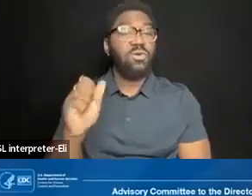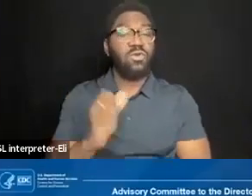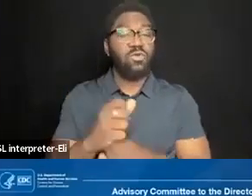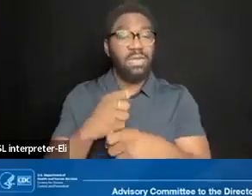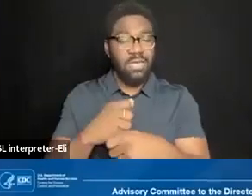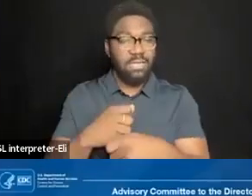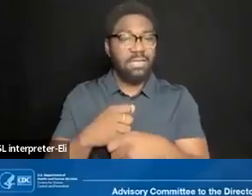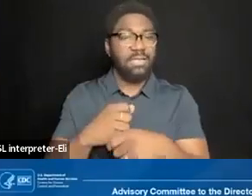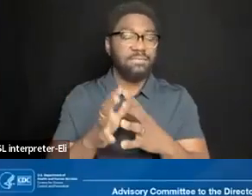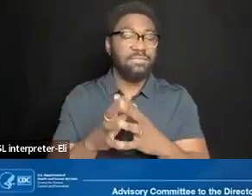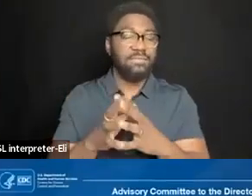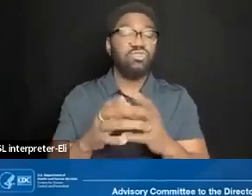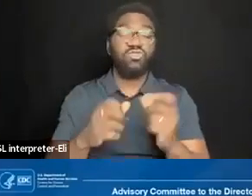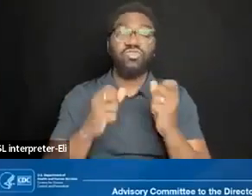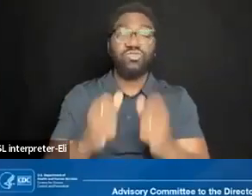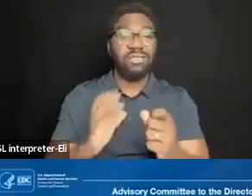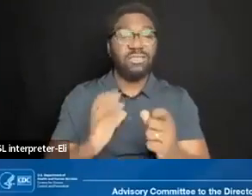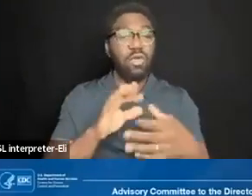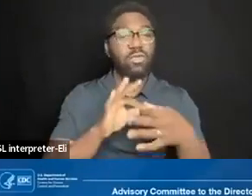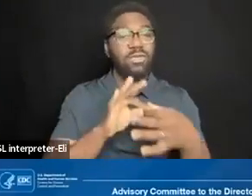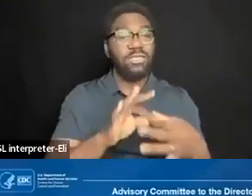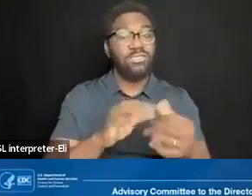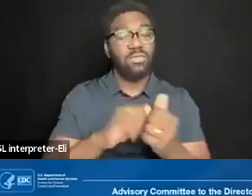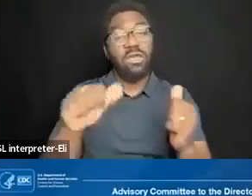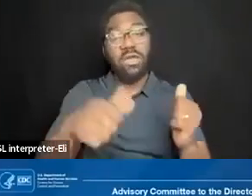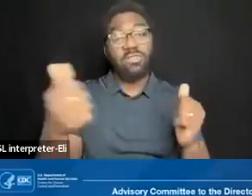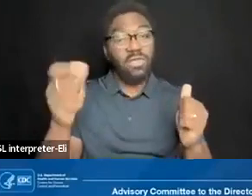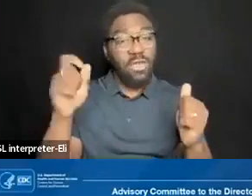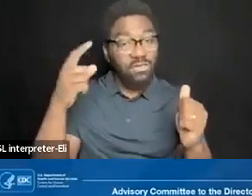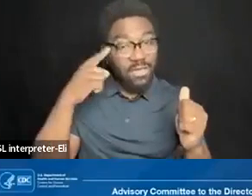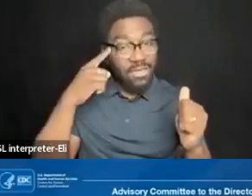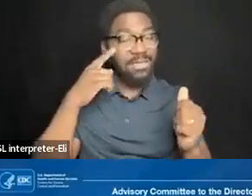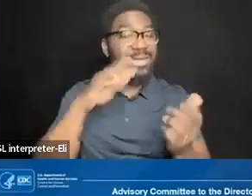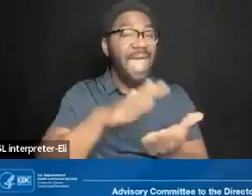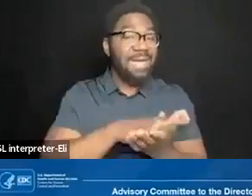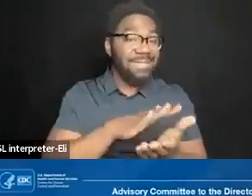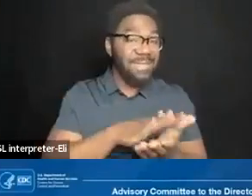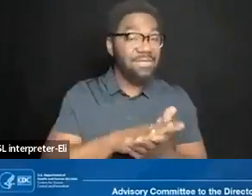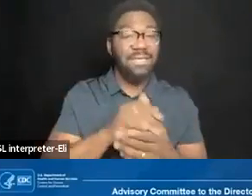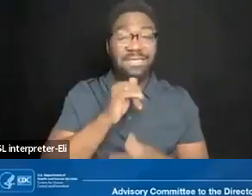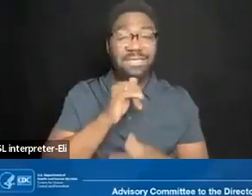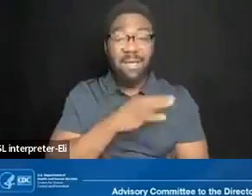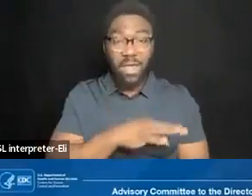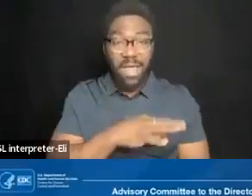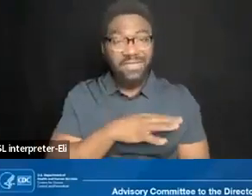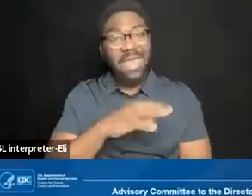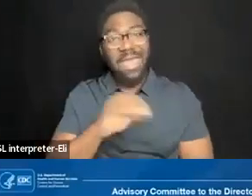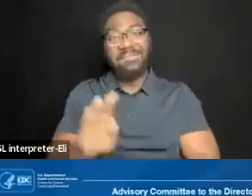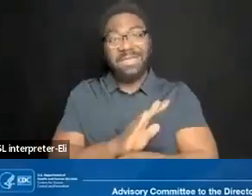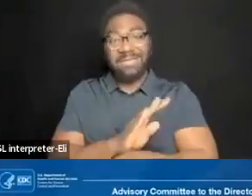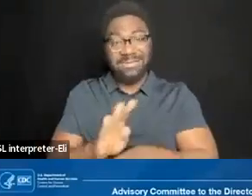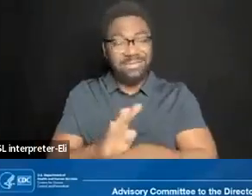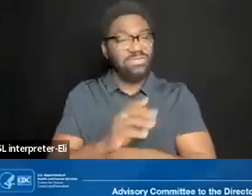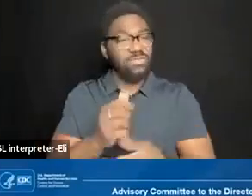across government, academia, and nonprofits, as well as the business community, and helping outside organizations navigate